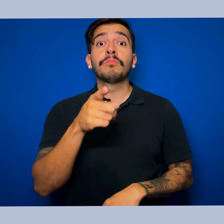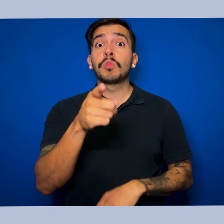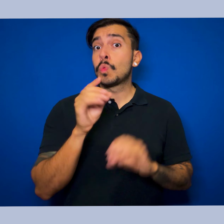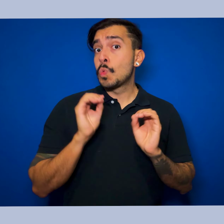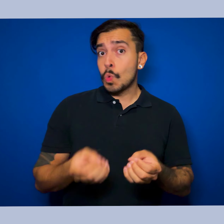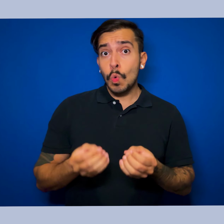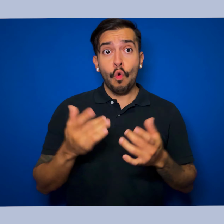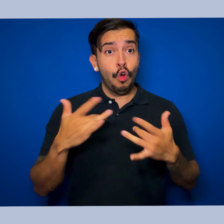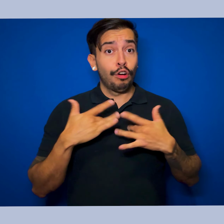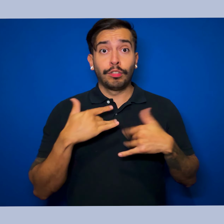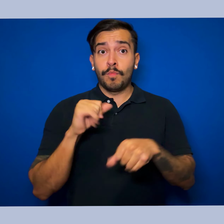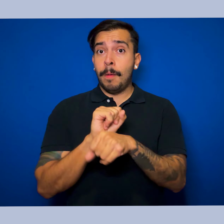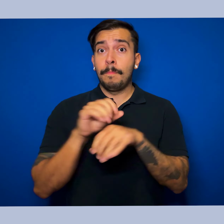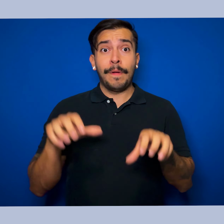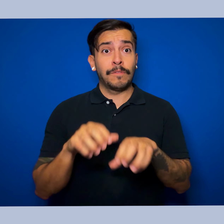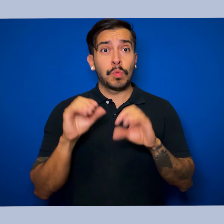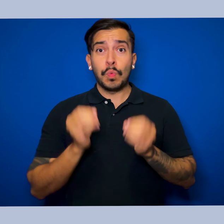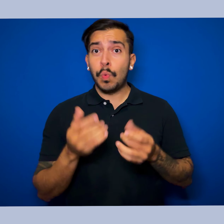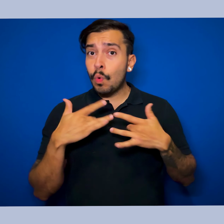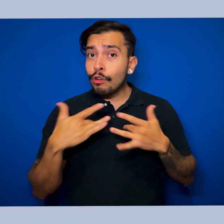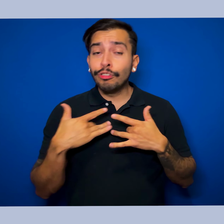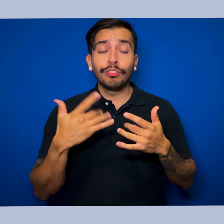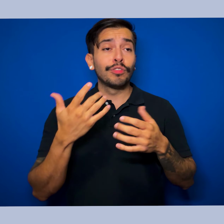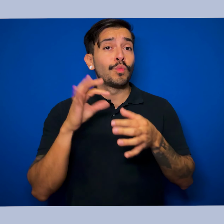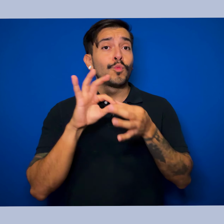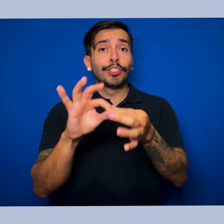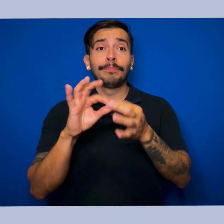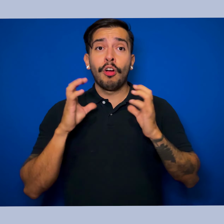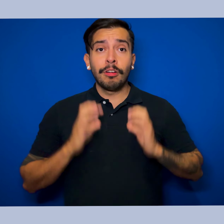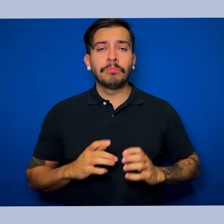You don't have any concerns about work performance or relationships with customers.